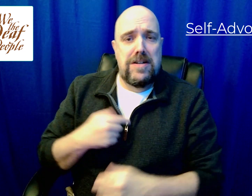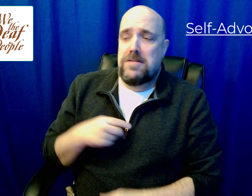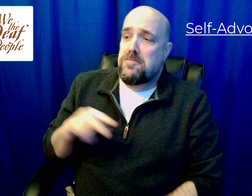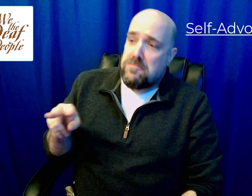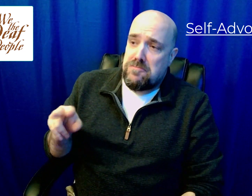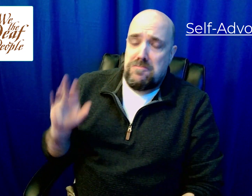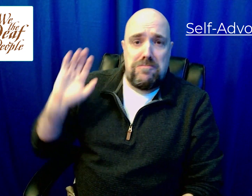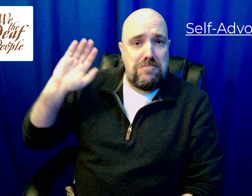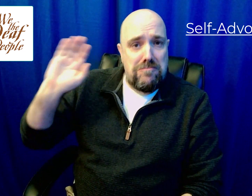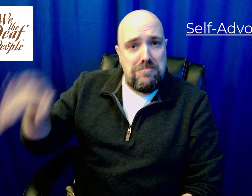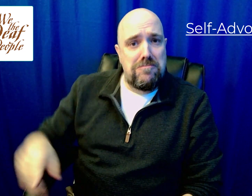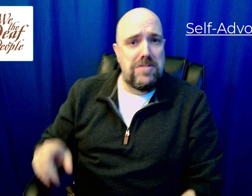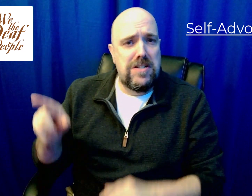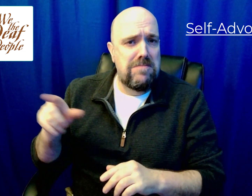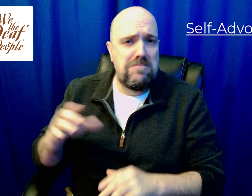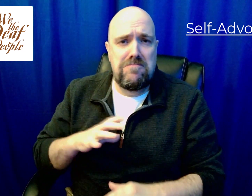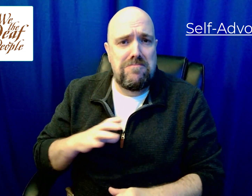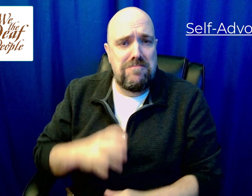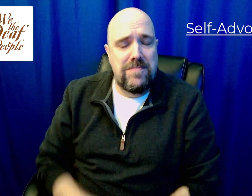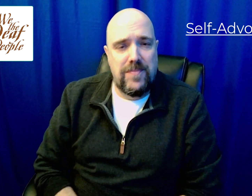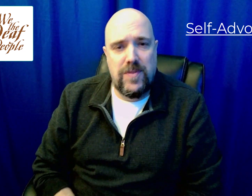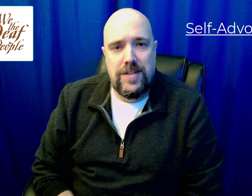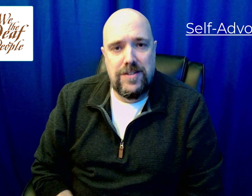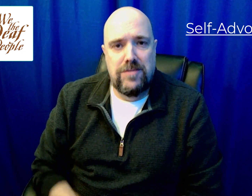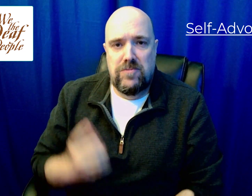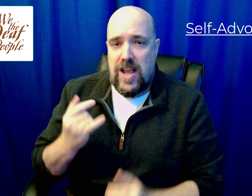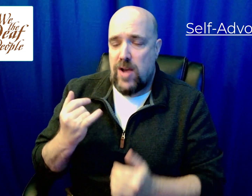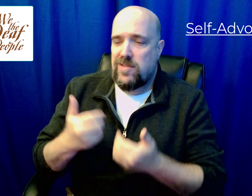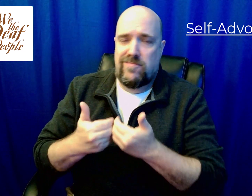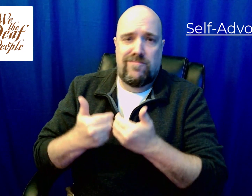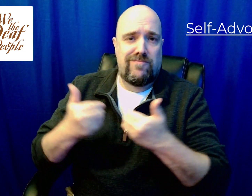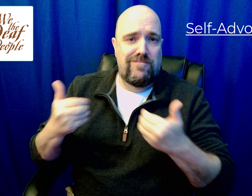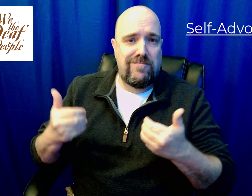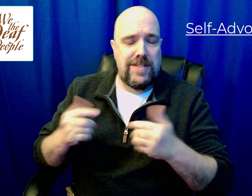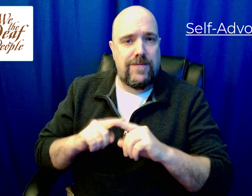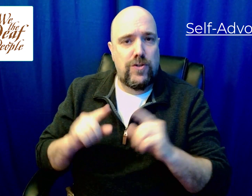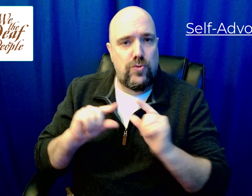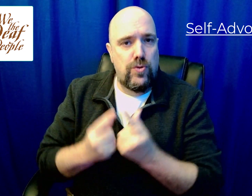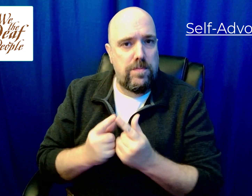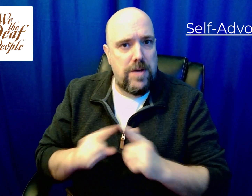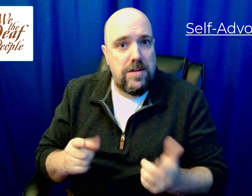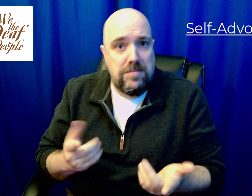I look at them that they are doing fine. Right now, we are separated and in a different group.